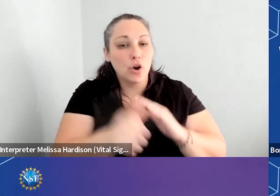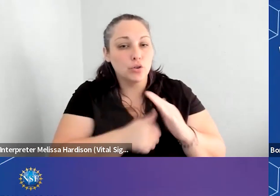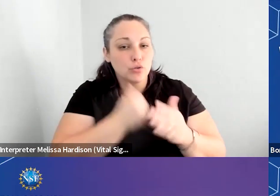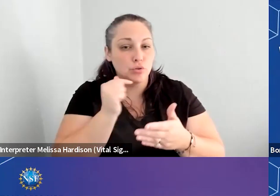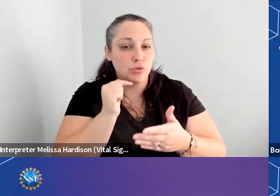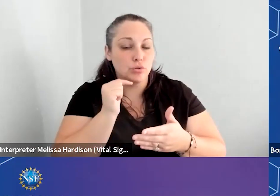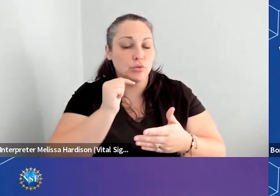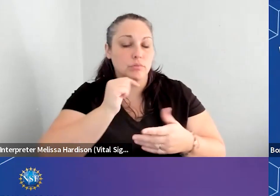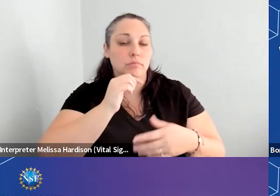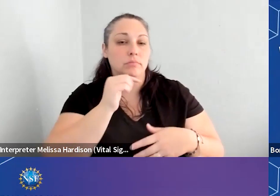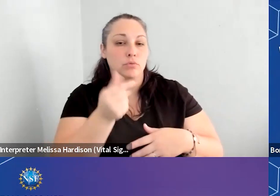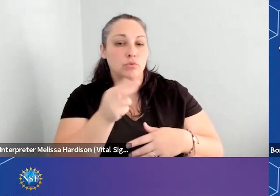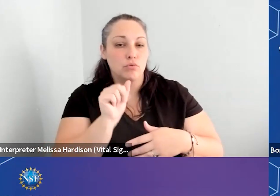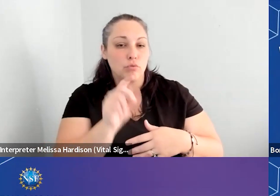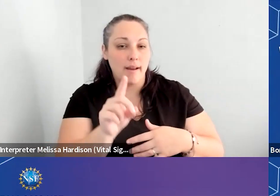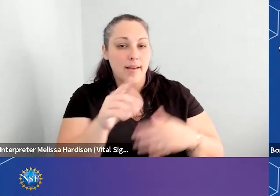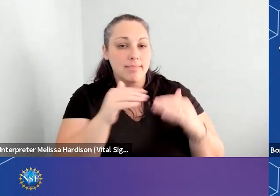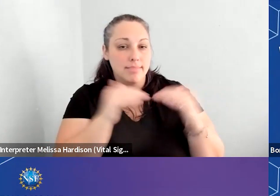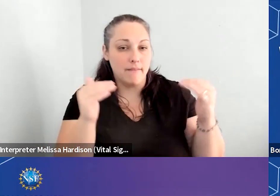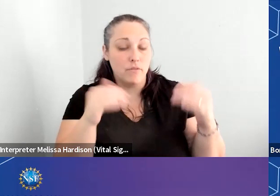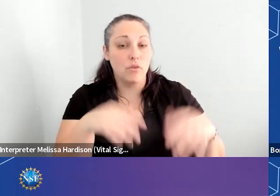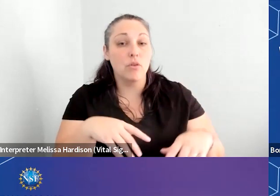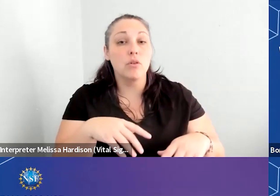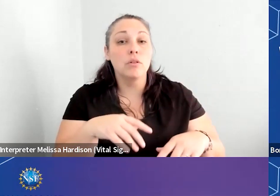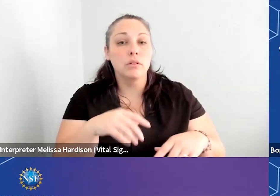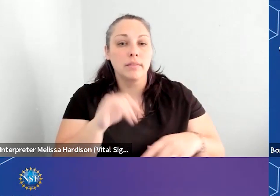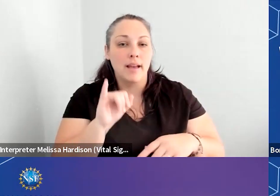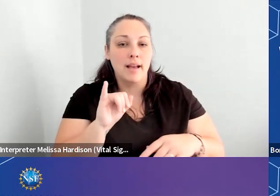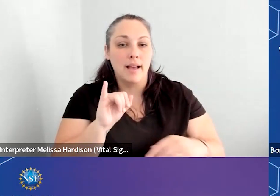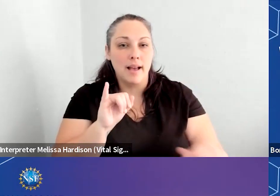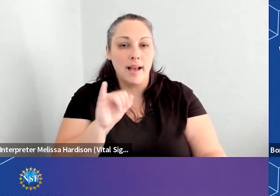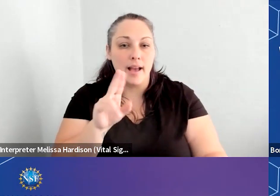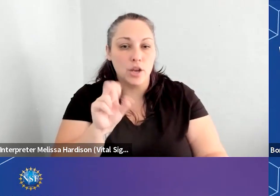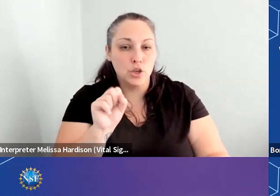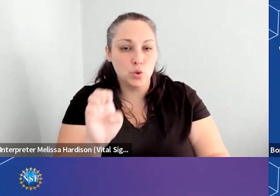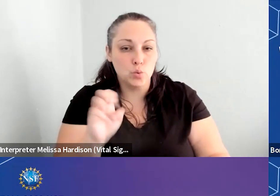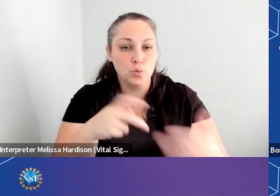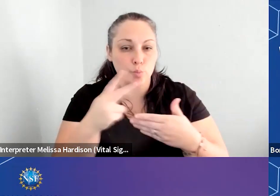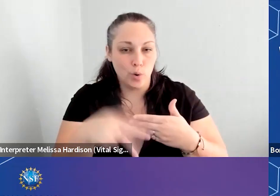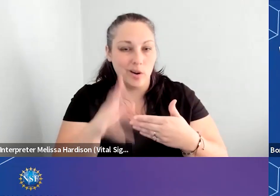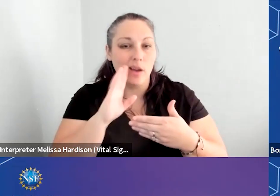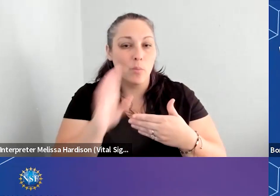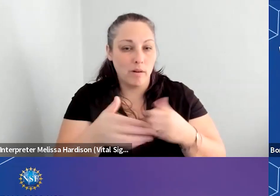the IUSE program does cover costs of materials that might be necessary in order